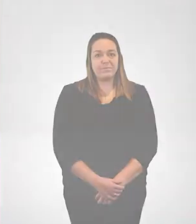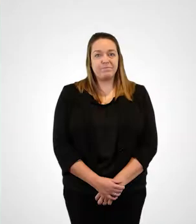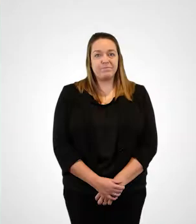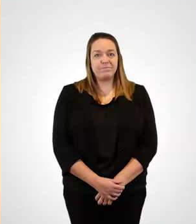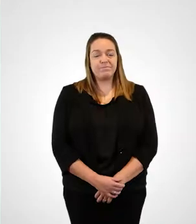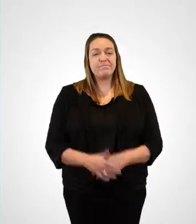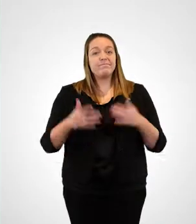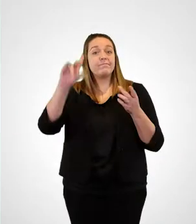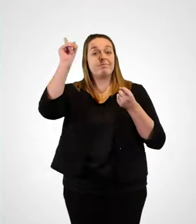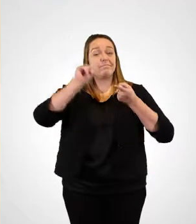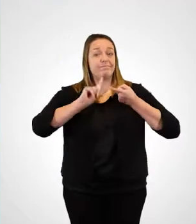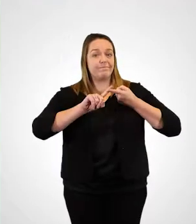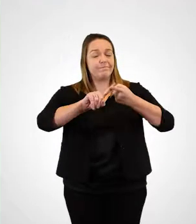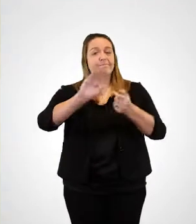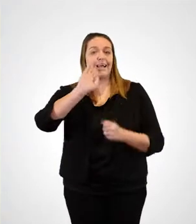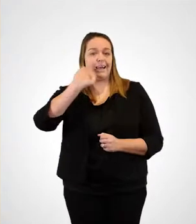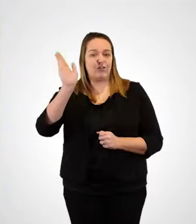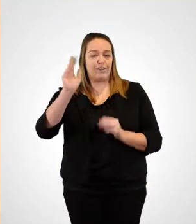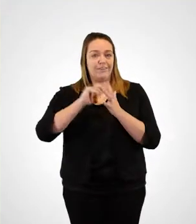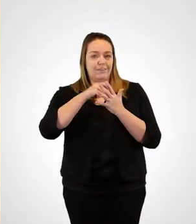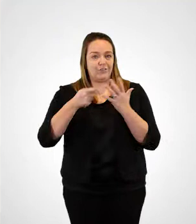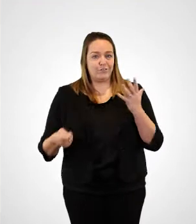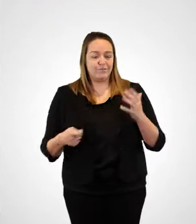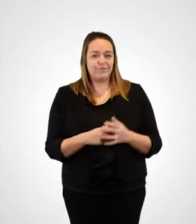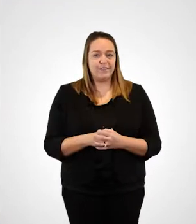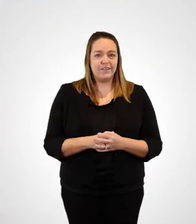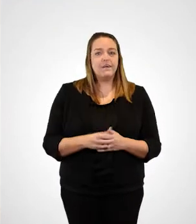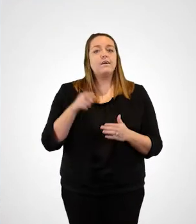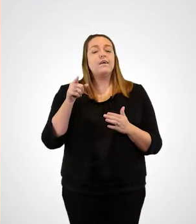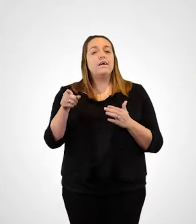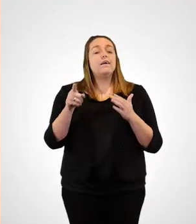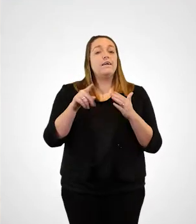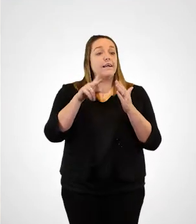We're going to continue now with the lecture series "Paving the path from language to literacy for young deaf children"